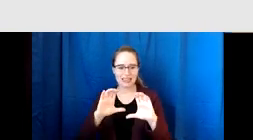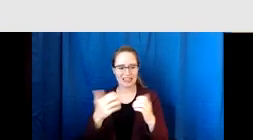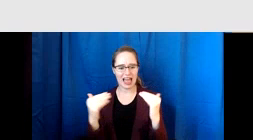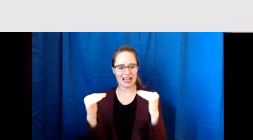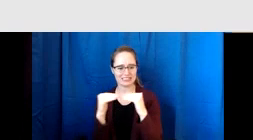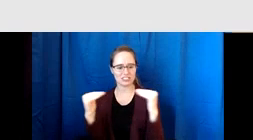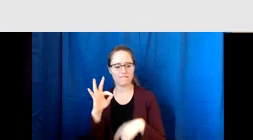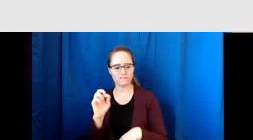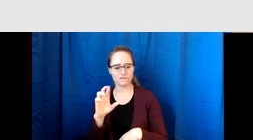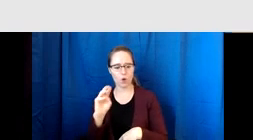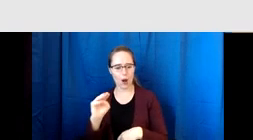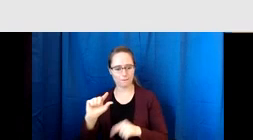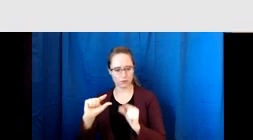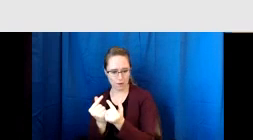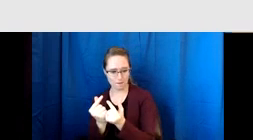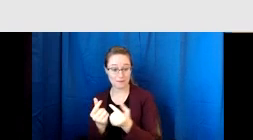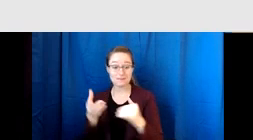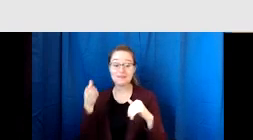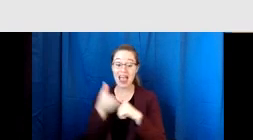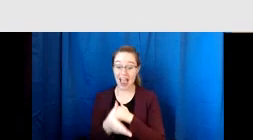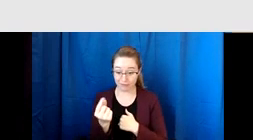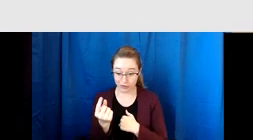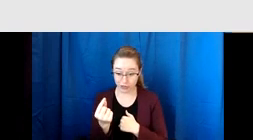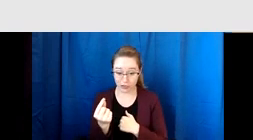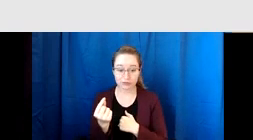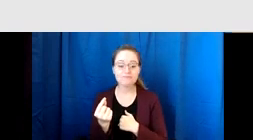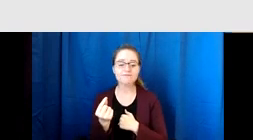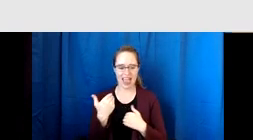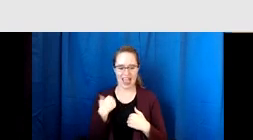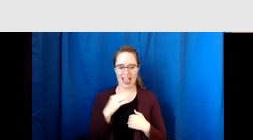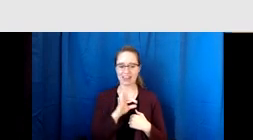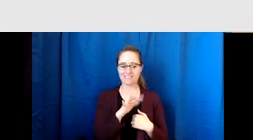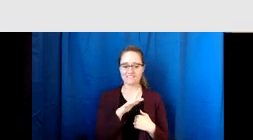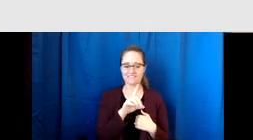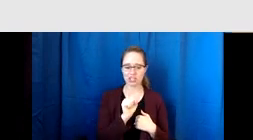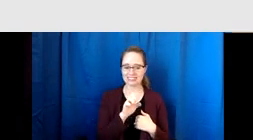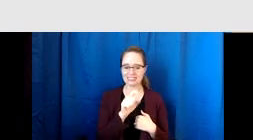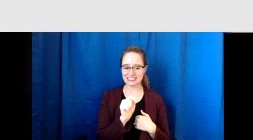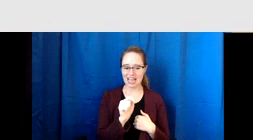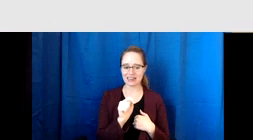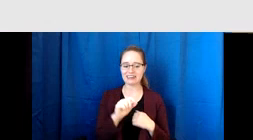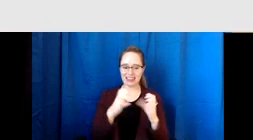After that, we placed a fieldset with class of form group,